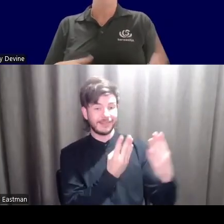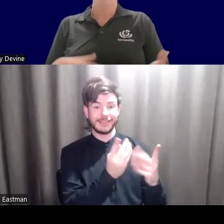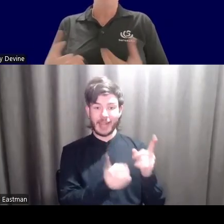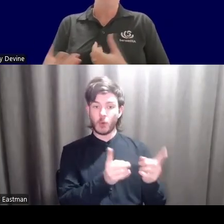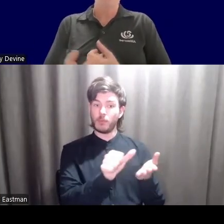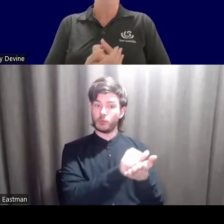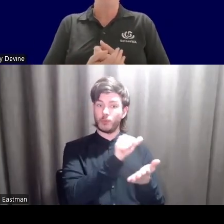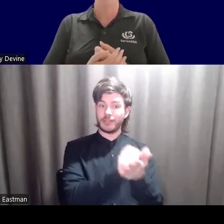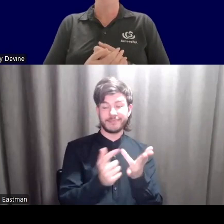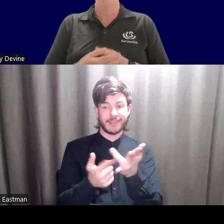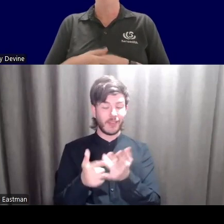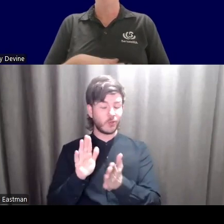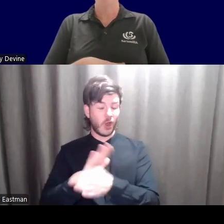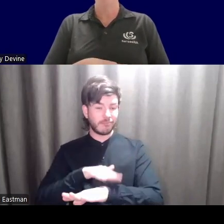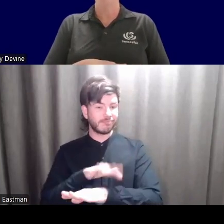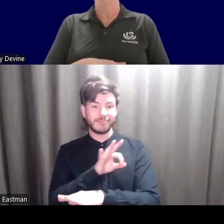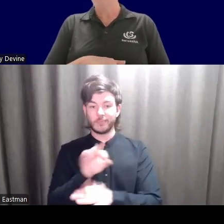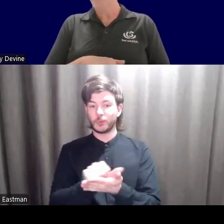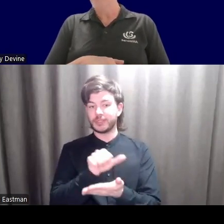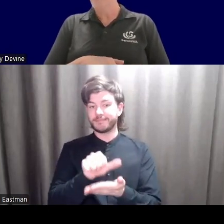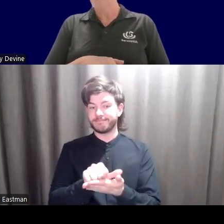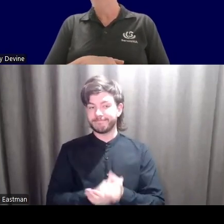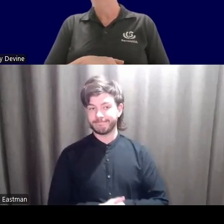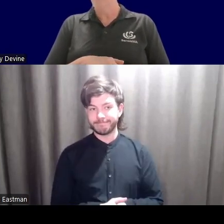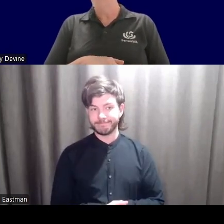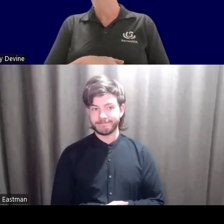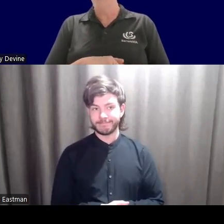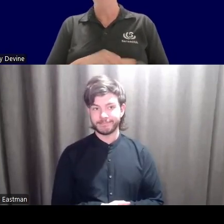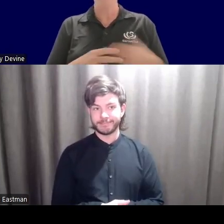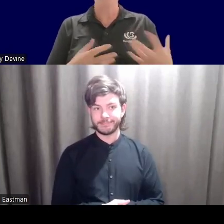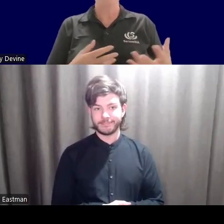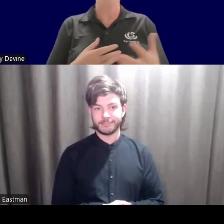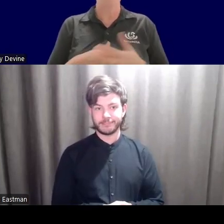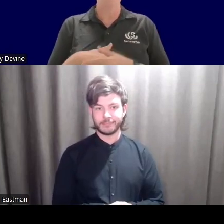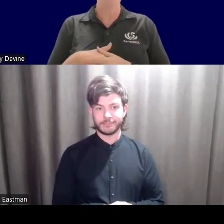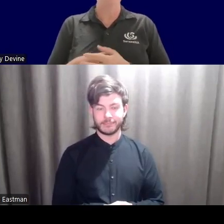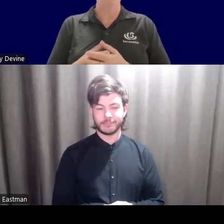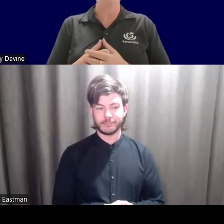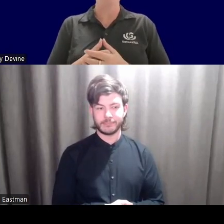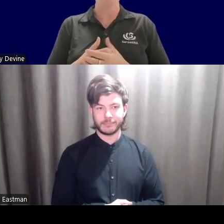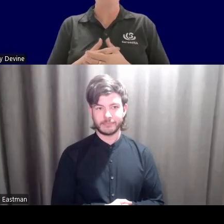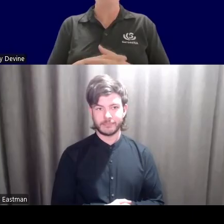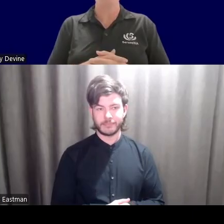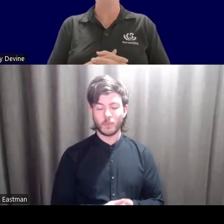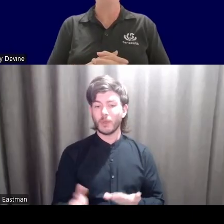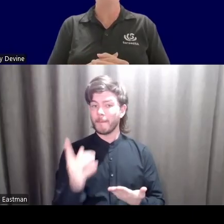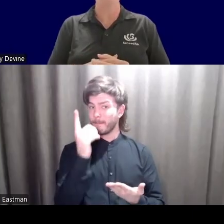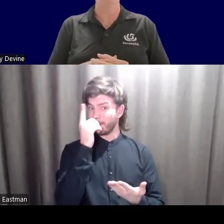incident reporting and incident management. You may have a client that you're working with and